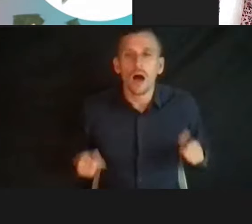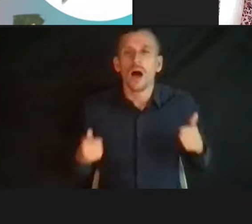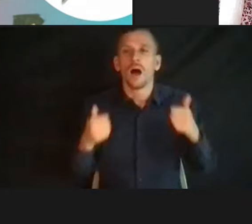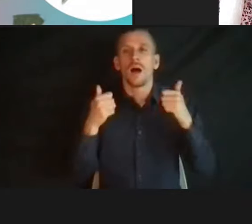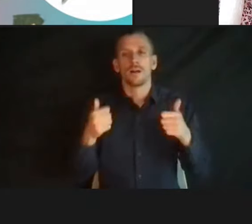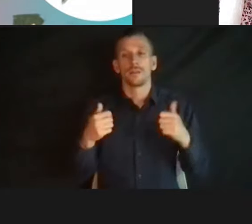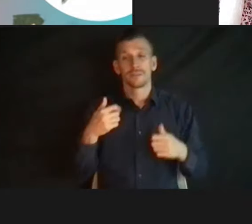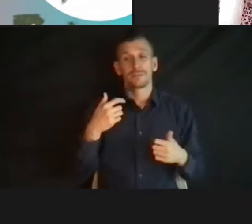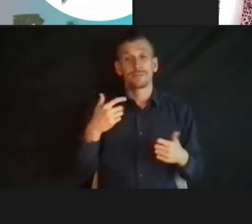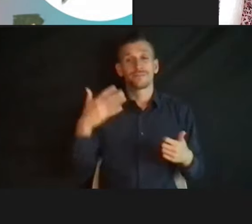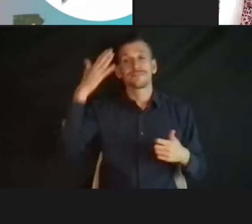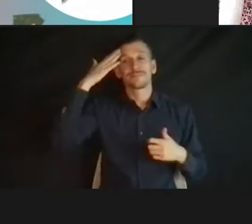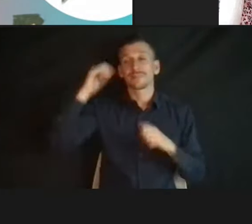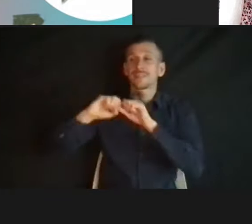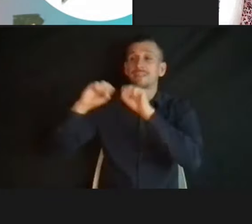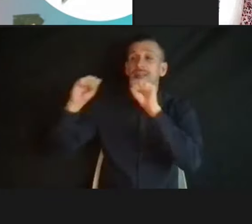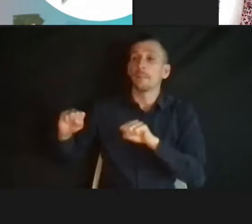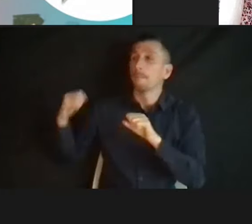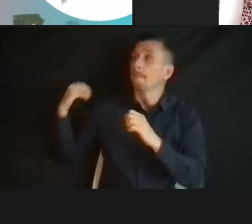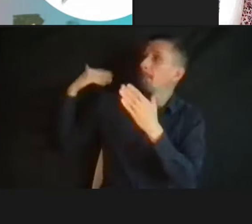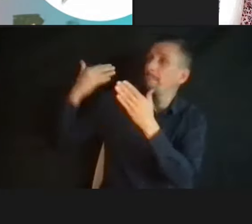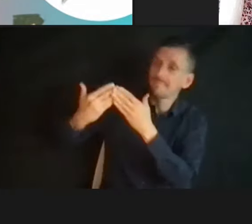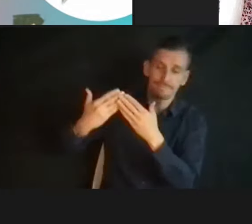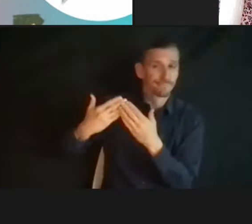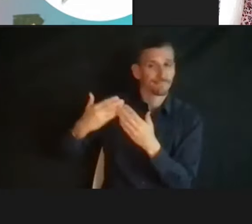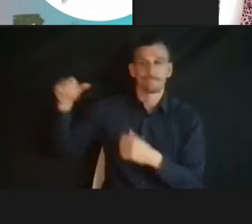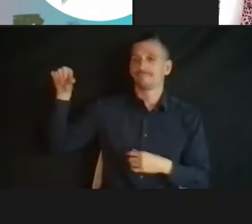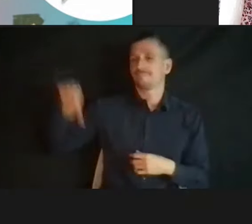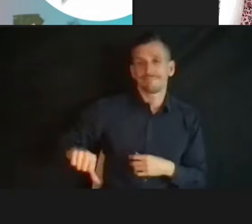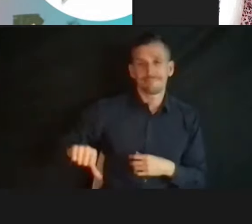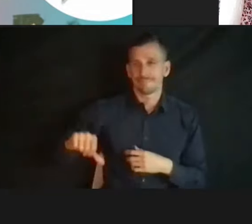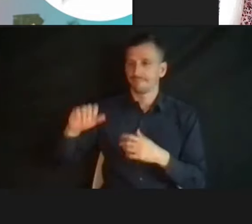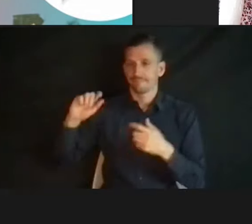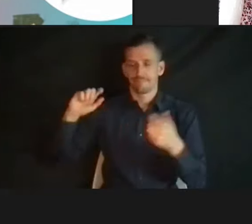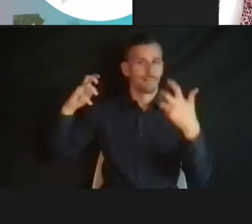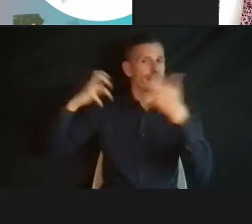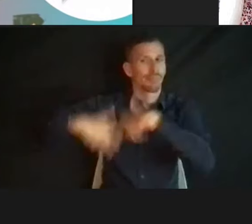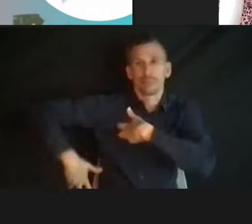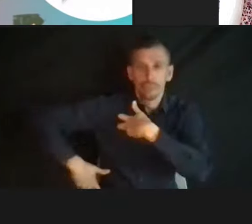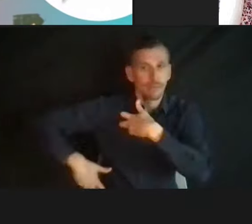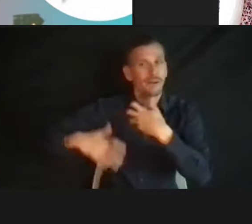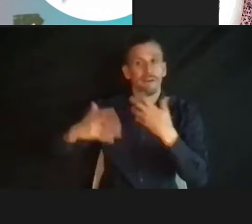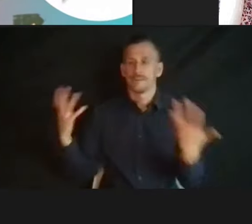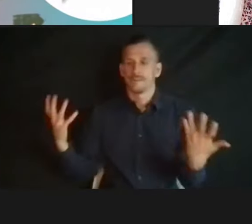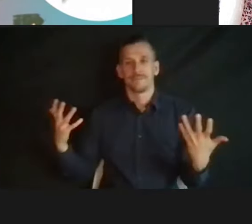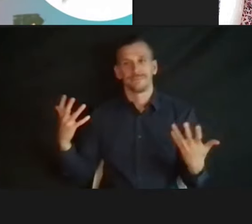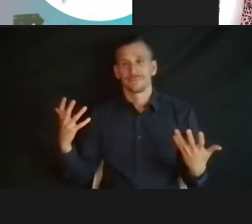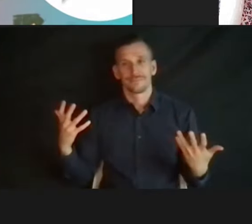and yet the global system is just not conducive for change. So that's the approach that I'll be